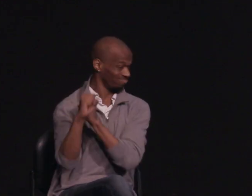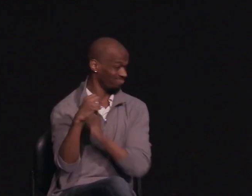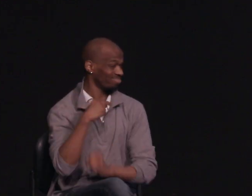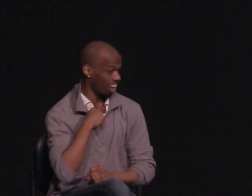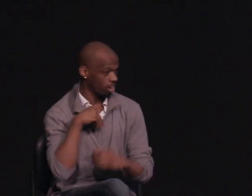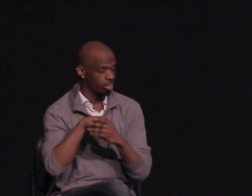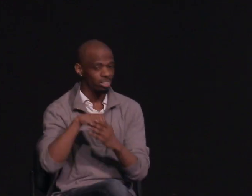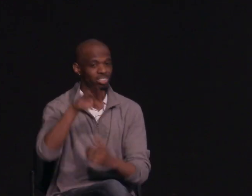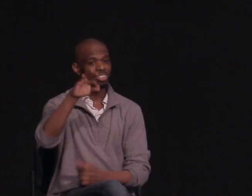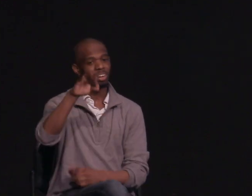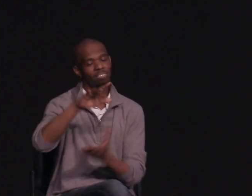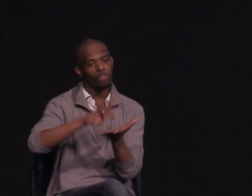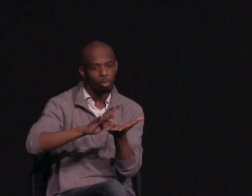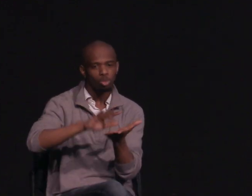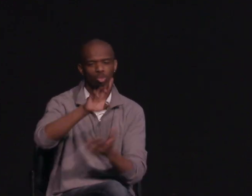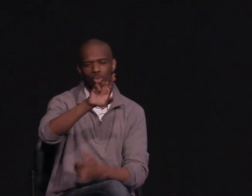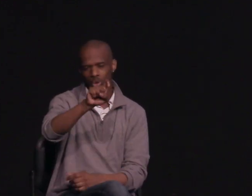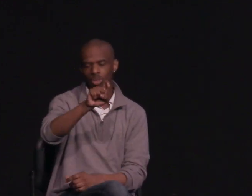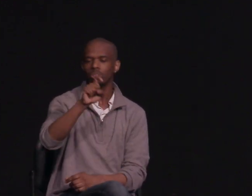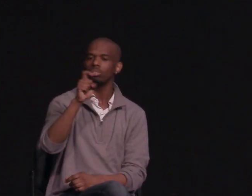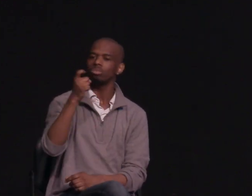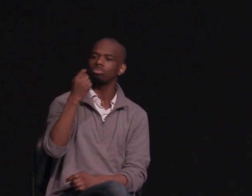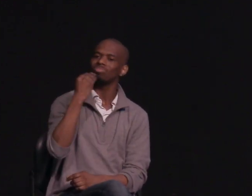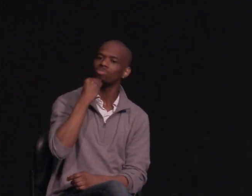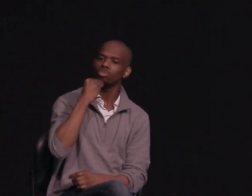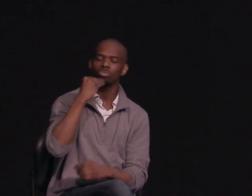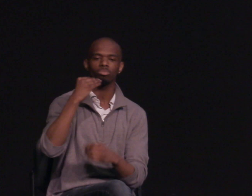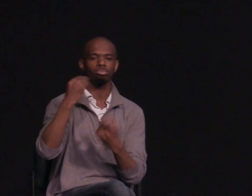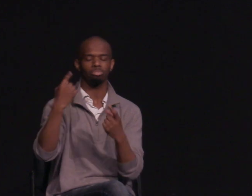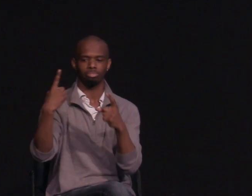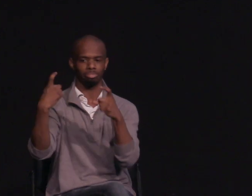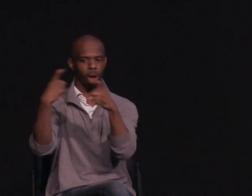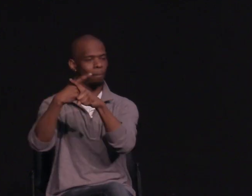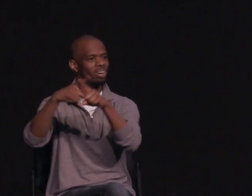isn't necessarily going to heal these deep wounds but just